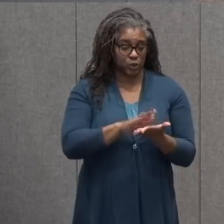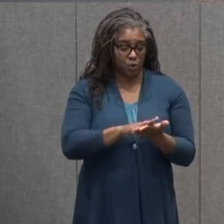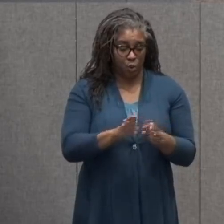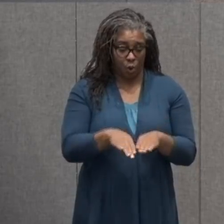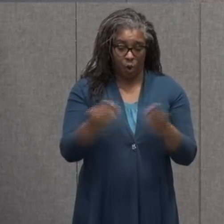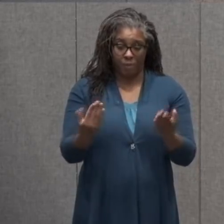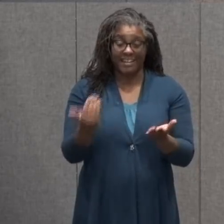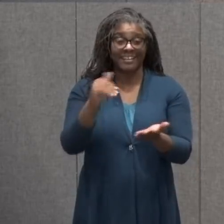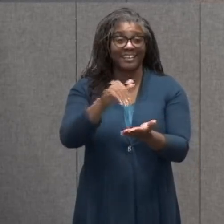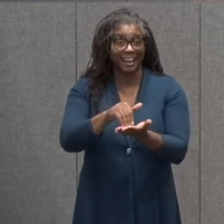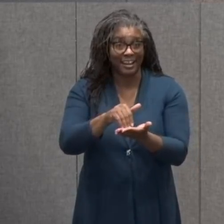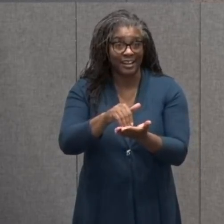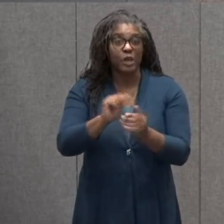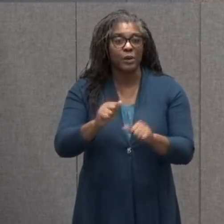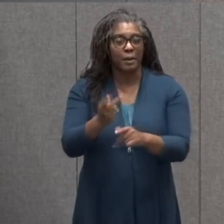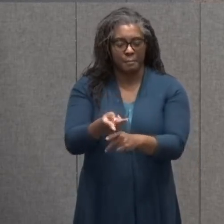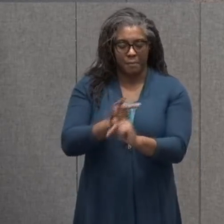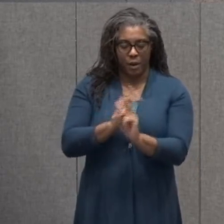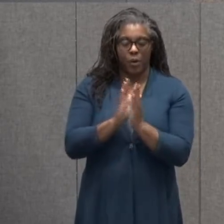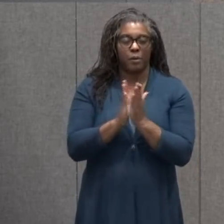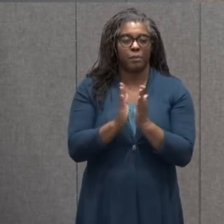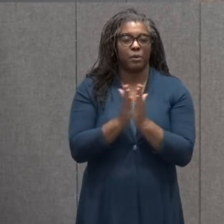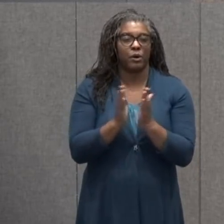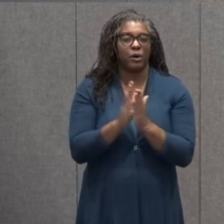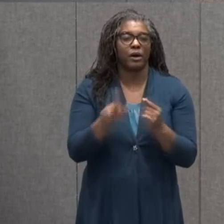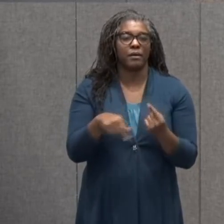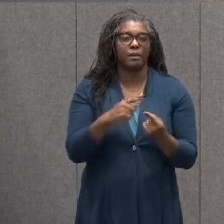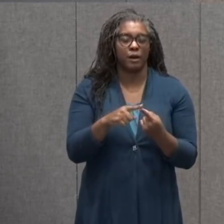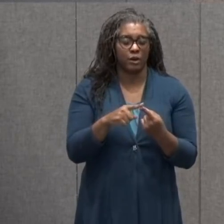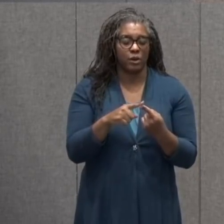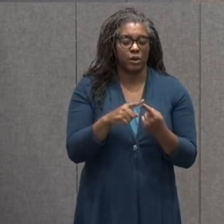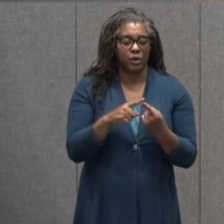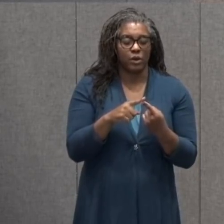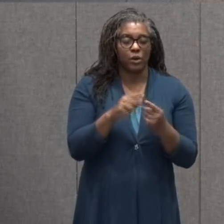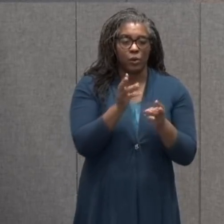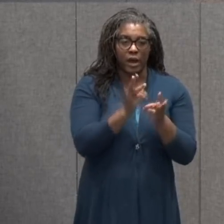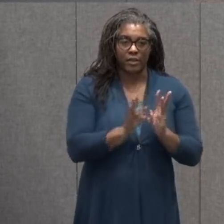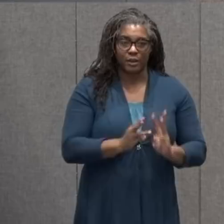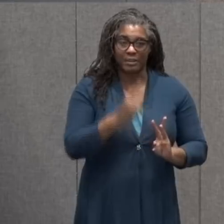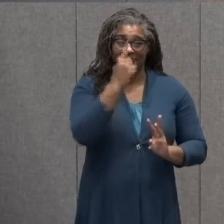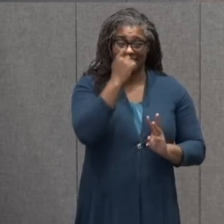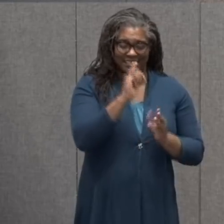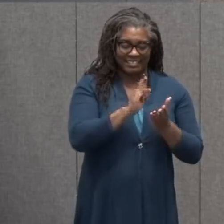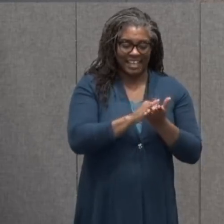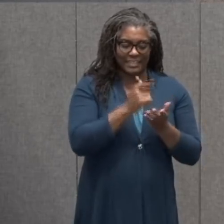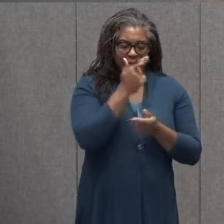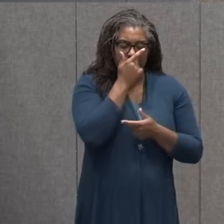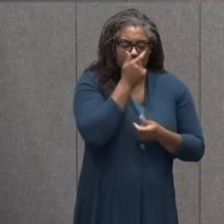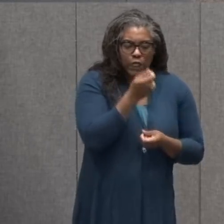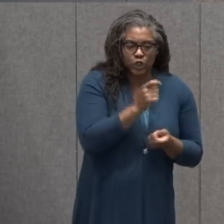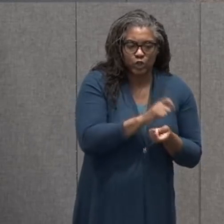Because weather is a really interesting change that happens in nature. We didn't get to talk about it a lot during our time